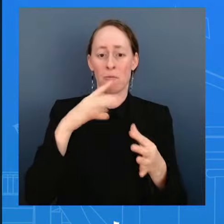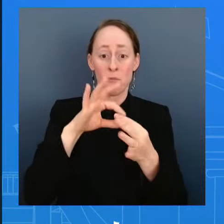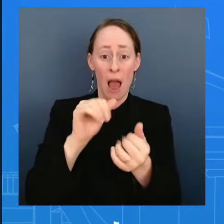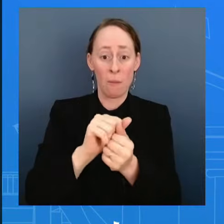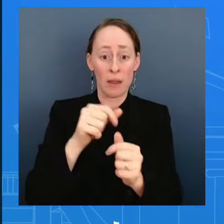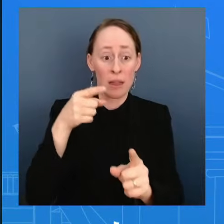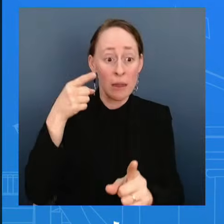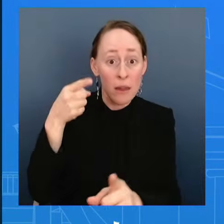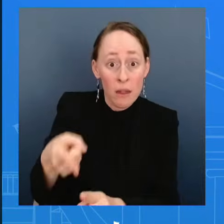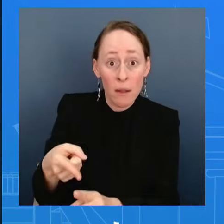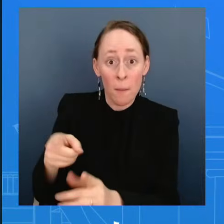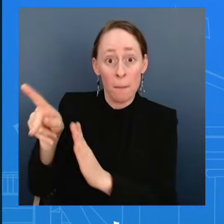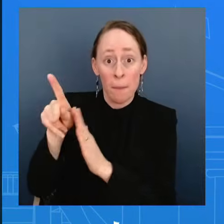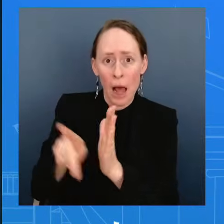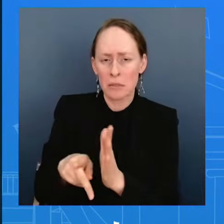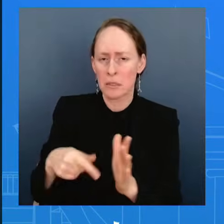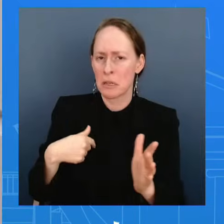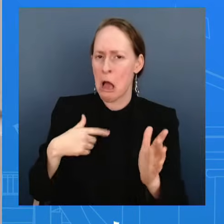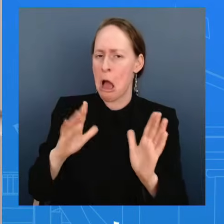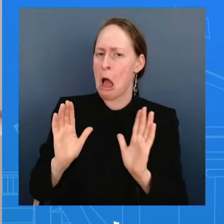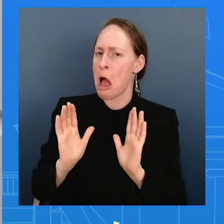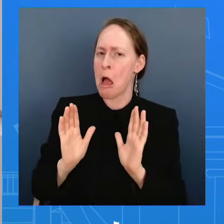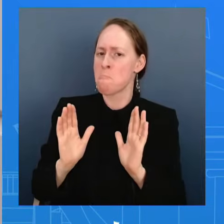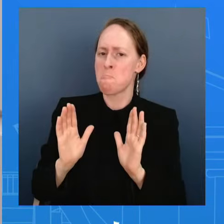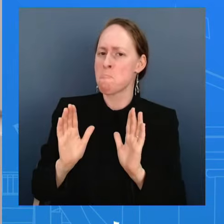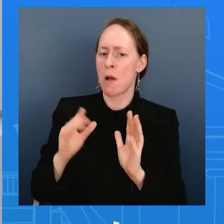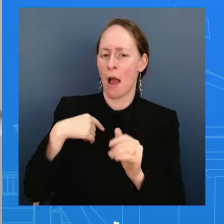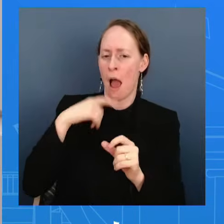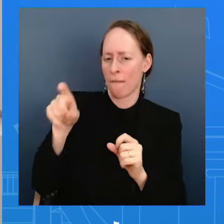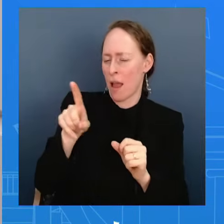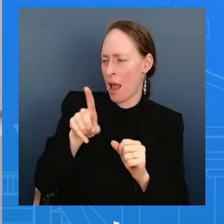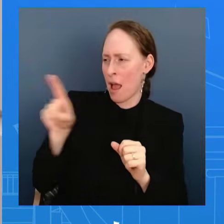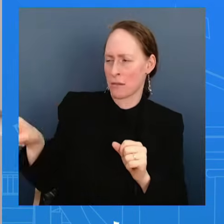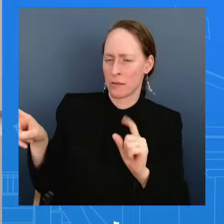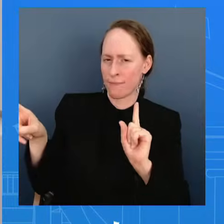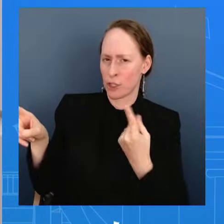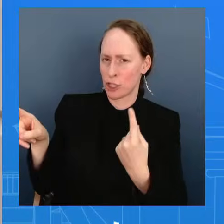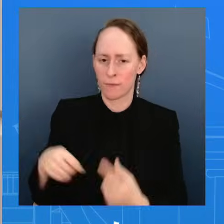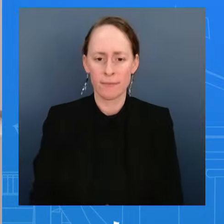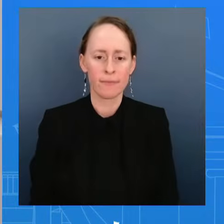28th and rapid declaration of the Na- -- of the National Electoral Council that Nicolás Ma- --